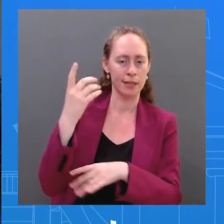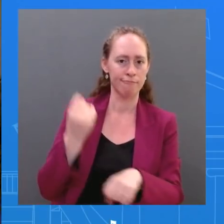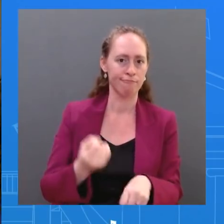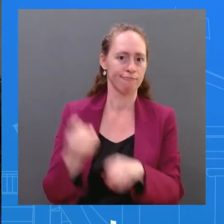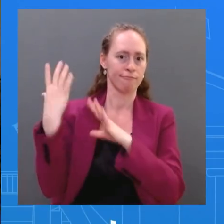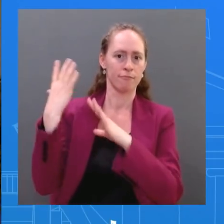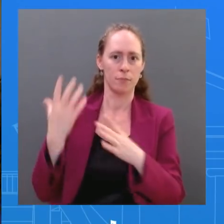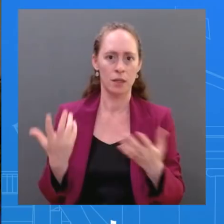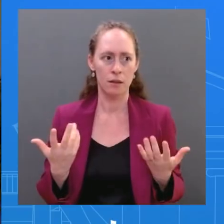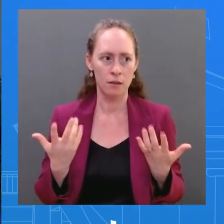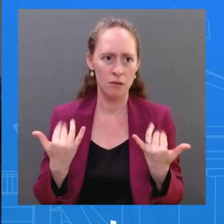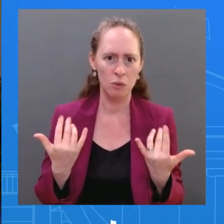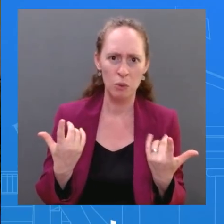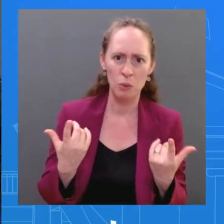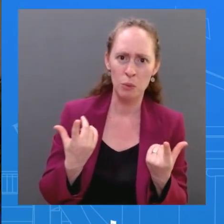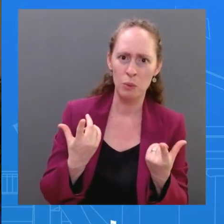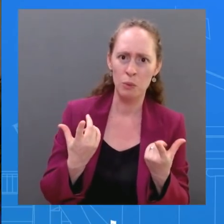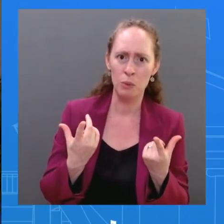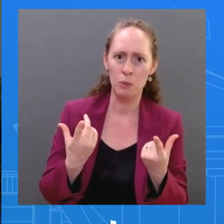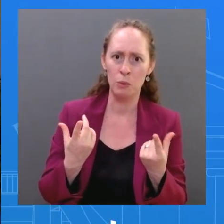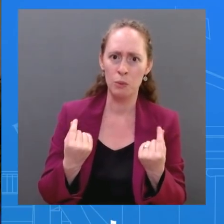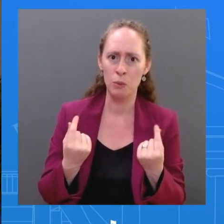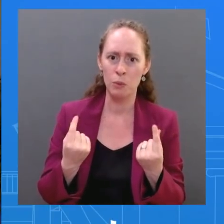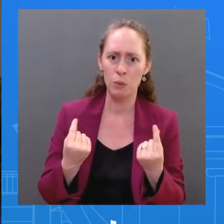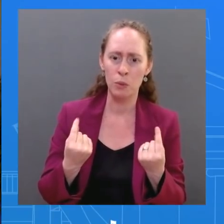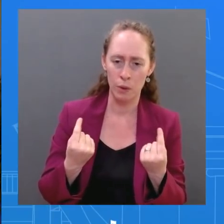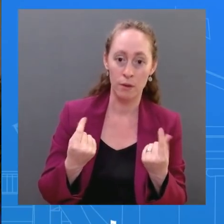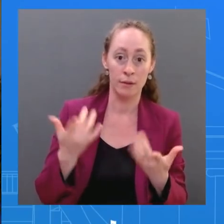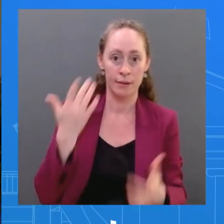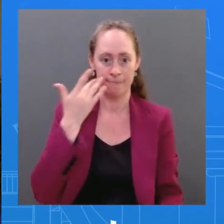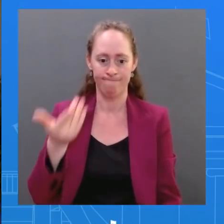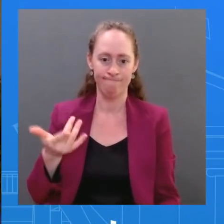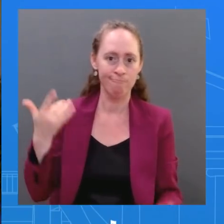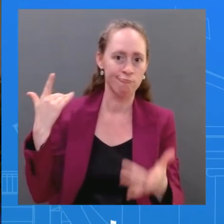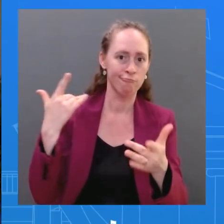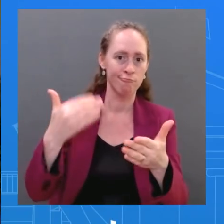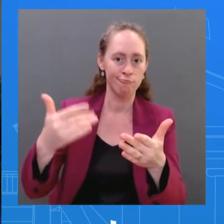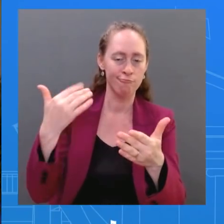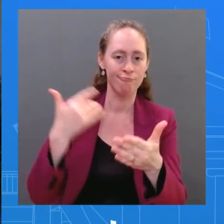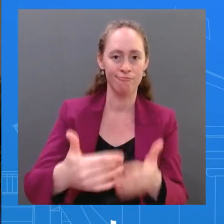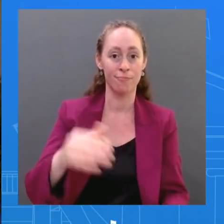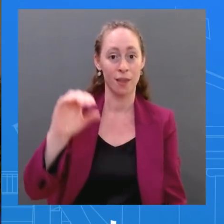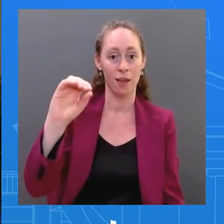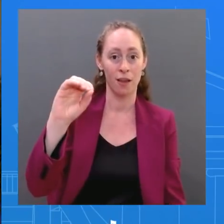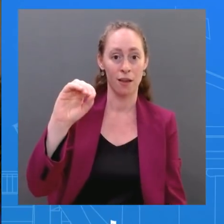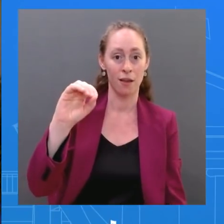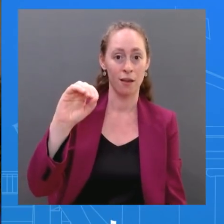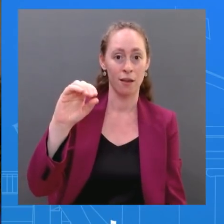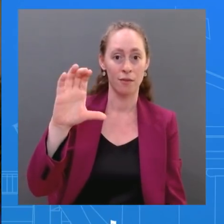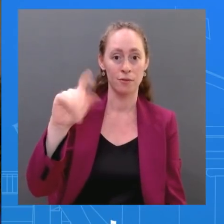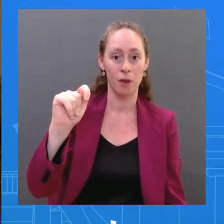before the Supreme Court on affirmative action when it comes to education admittance -- admittance on race.